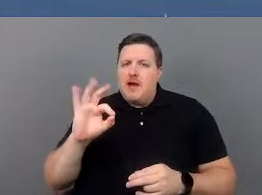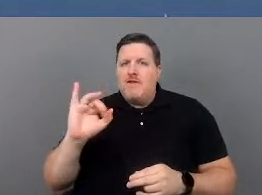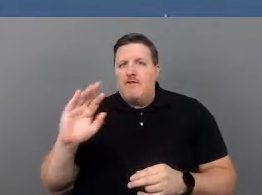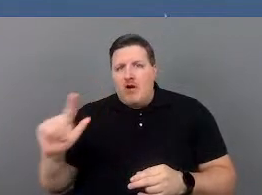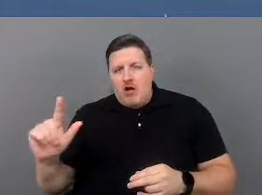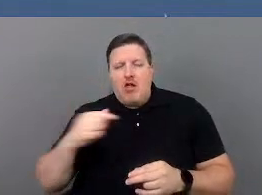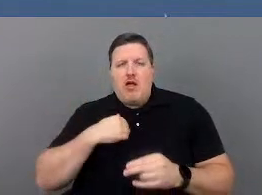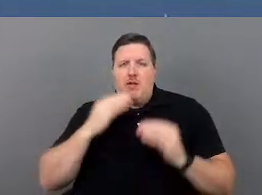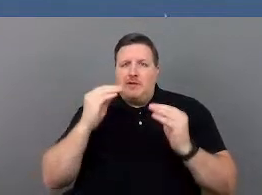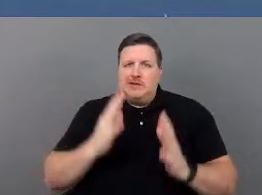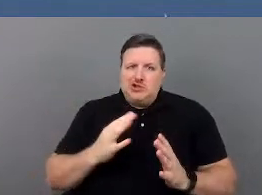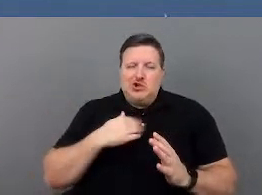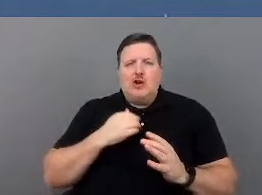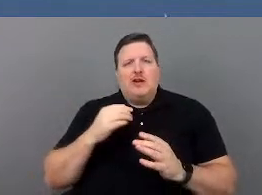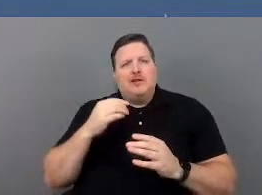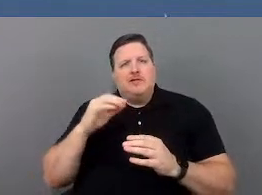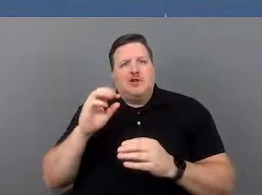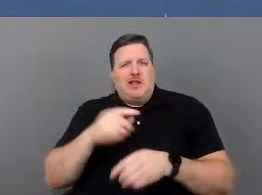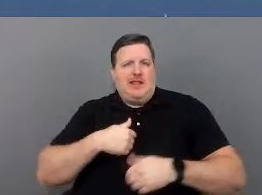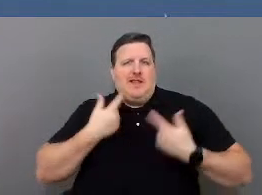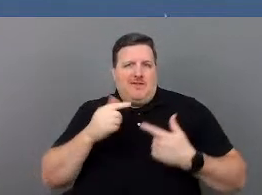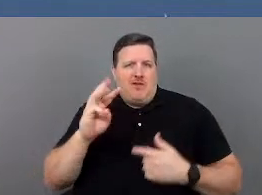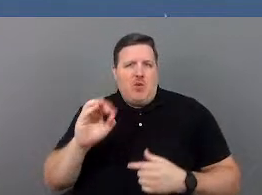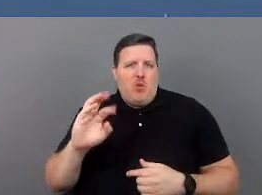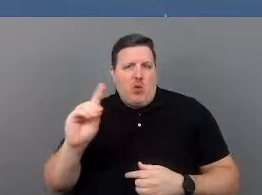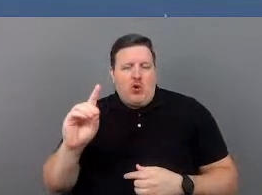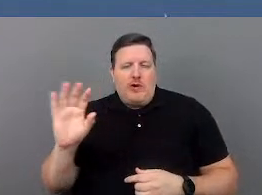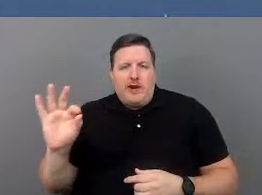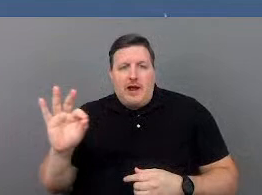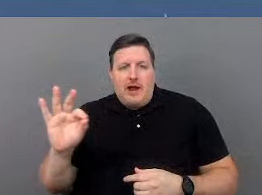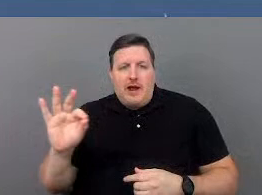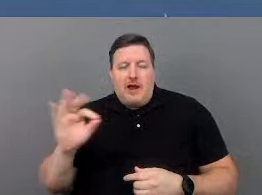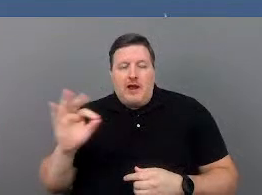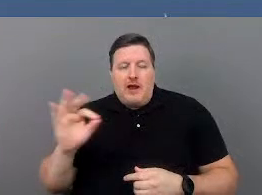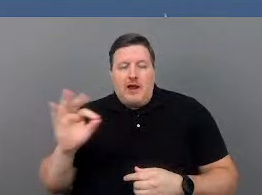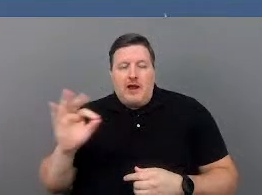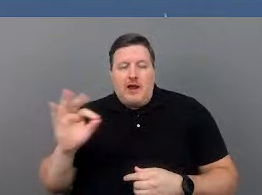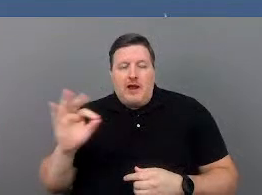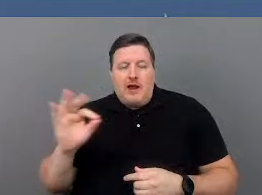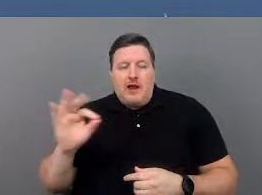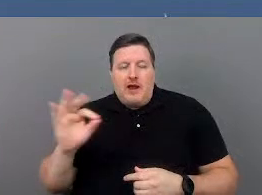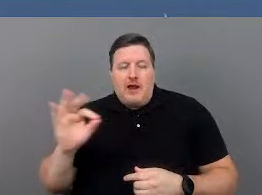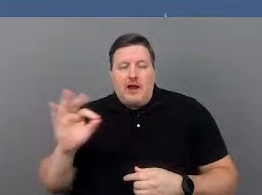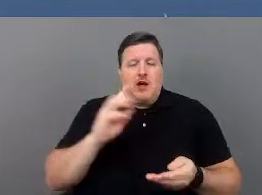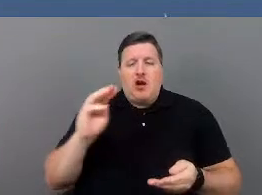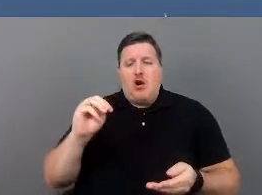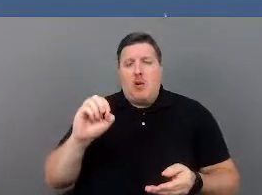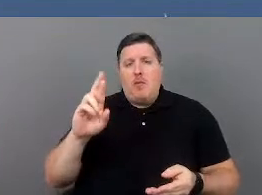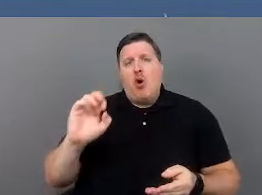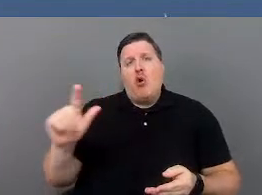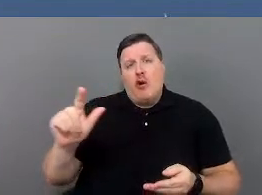I'VE HEARD PEOPLE SAY THIS A LOT THIS WEEK THAT BUDGETS ARE MORAL DOCUMENTS. AND THEY SHOW US WHERE OUR VALUES REALLY ARE.